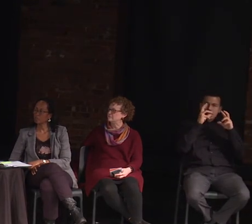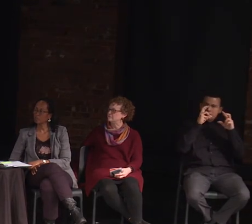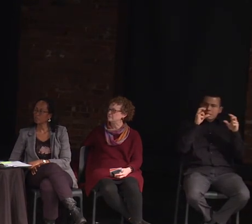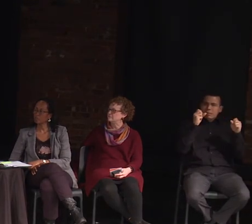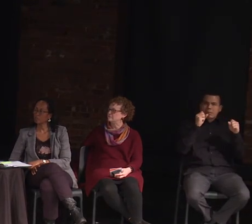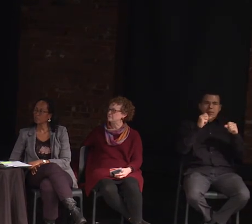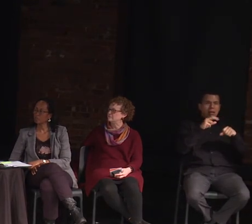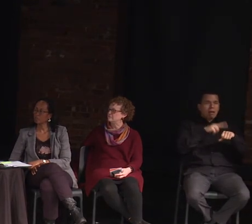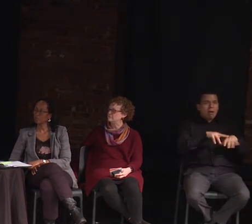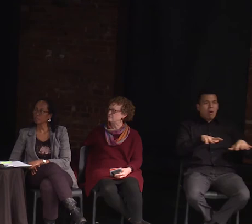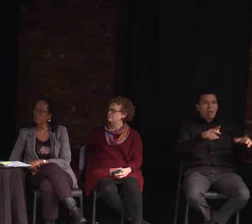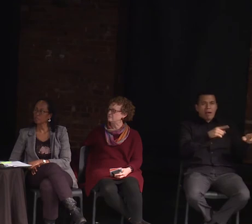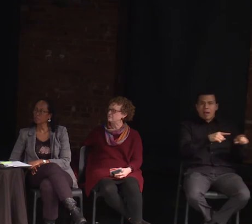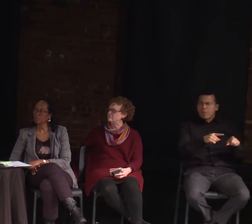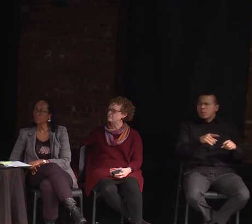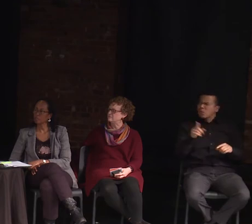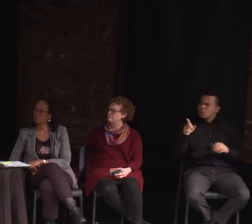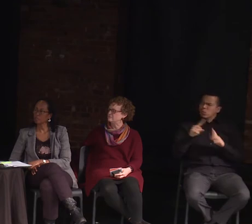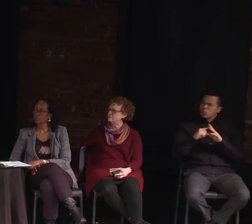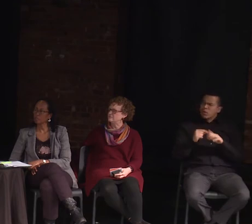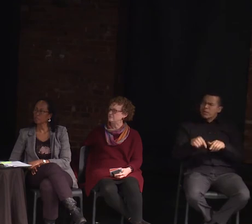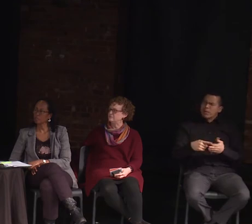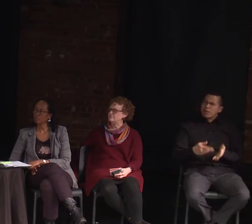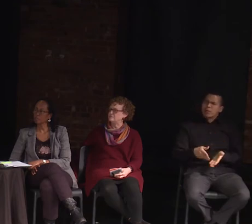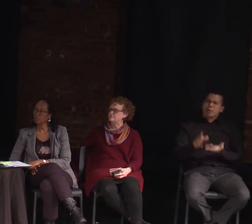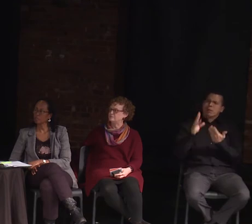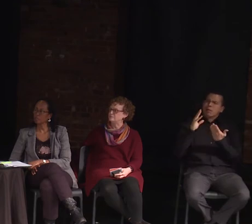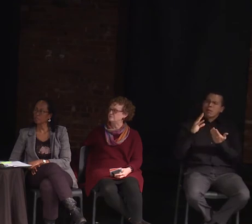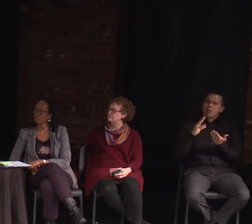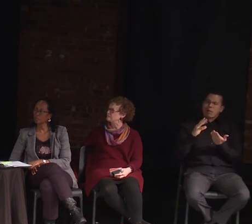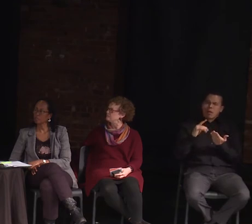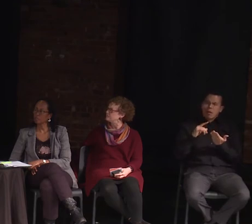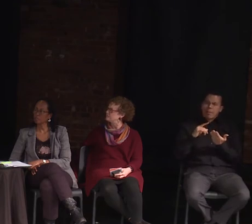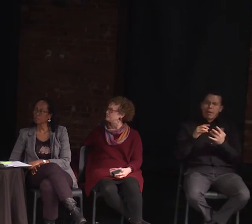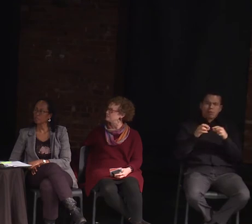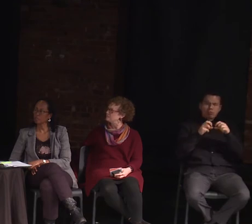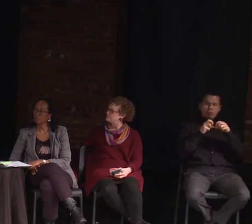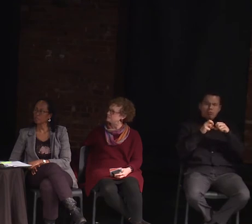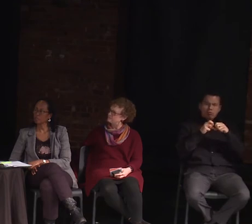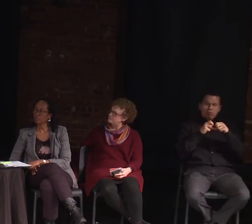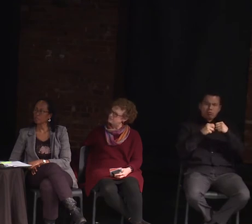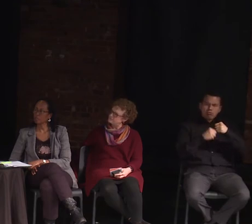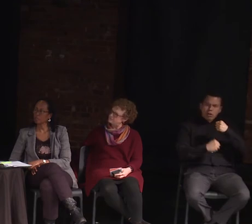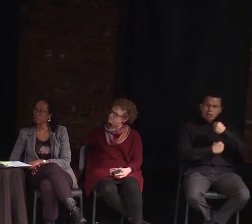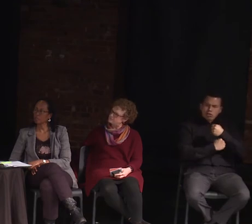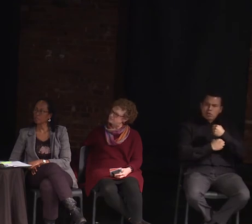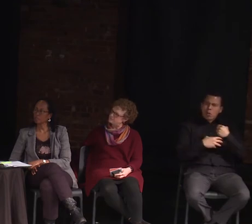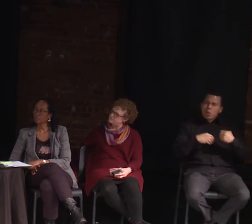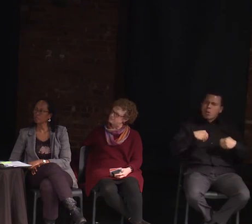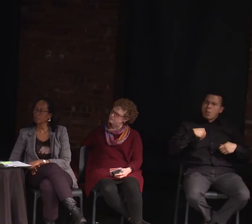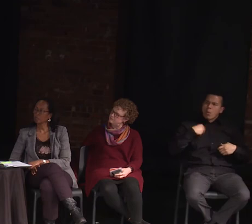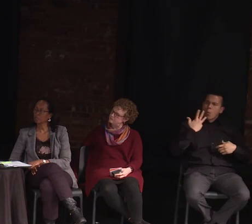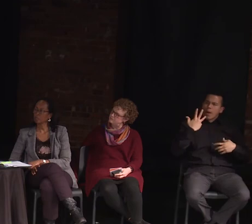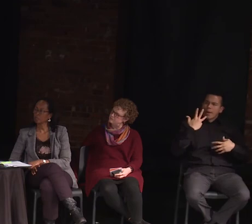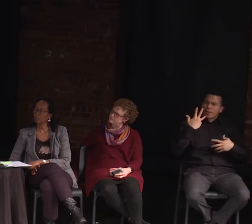say you began this conversation by talking about structures, specifically, you were talking about white supremacist structures that existed.